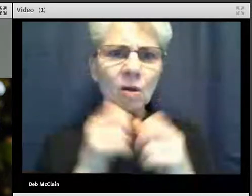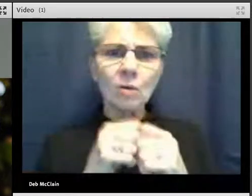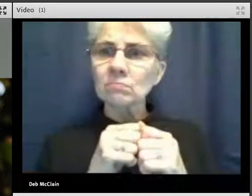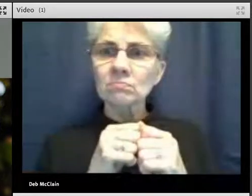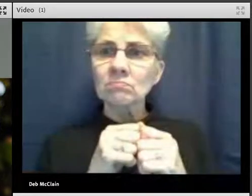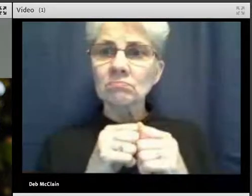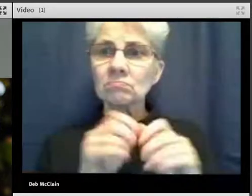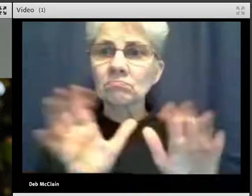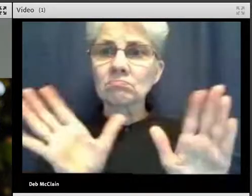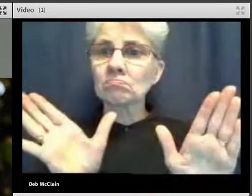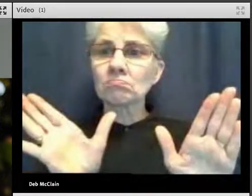having audio issues with me?